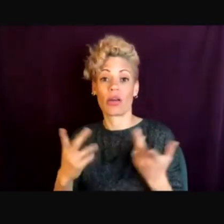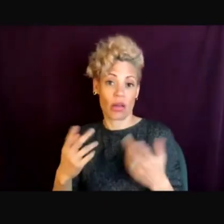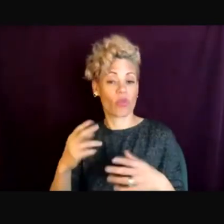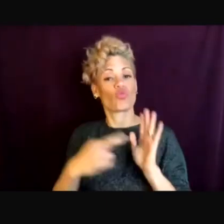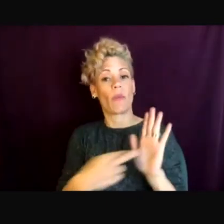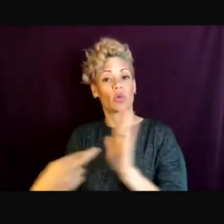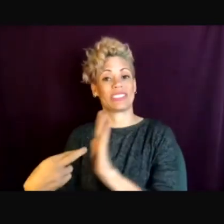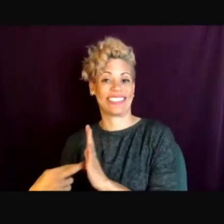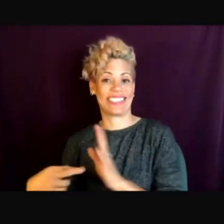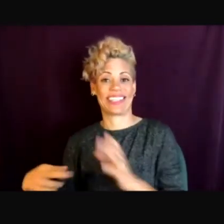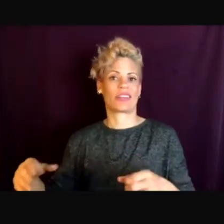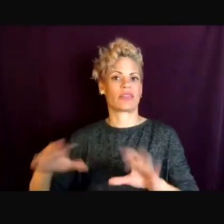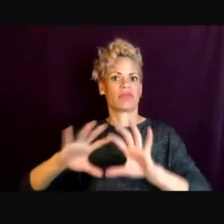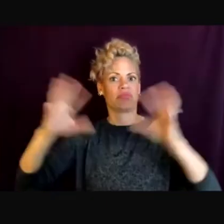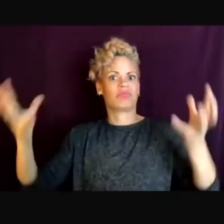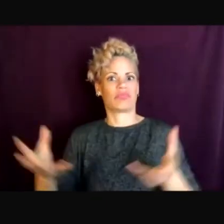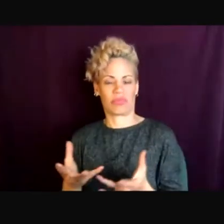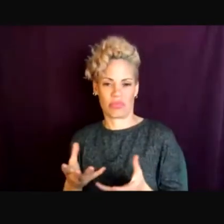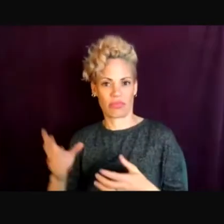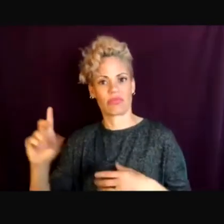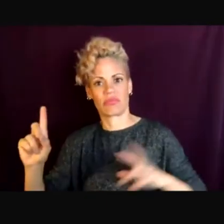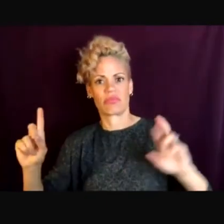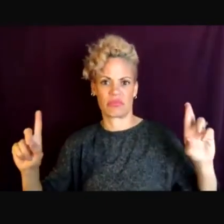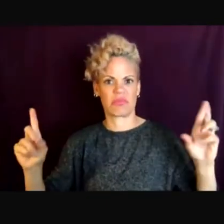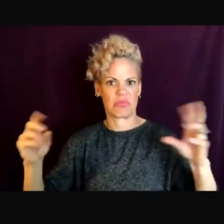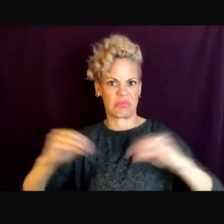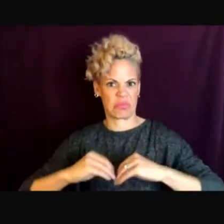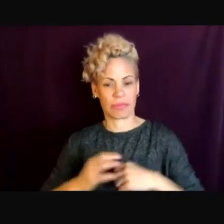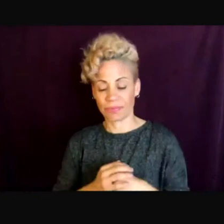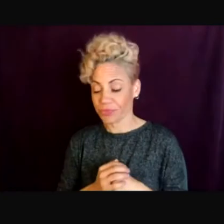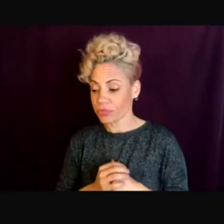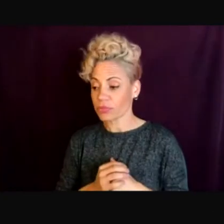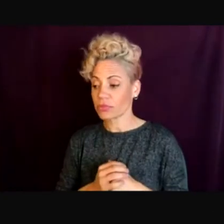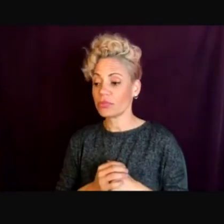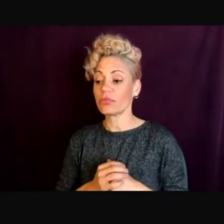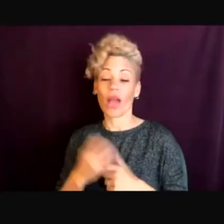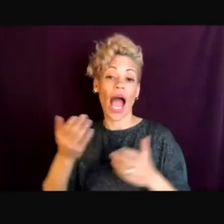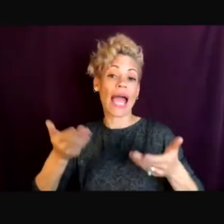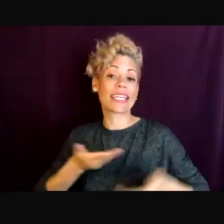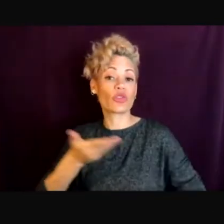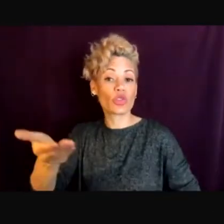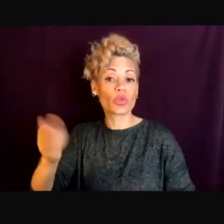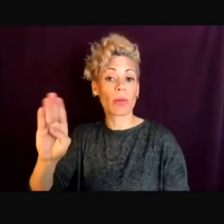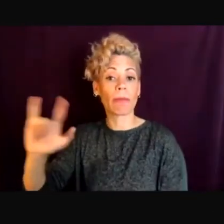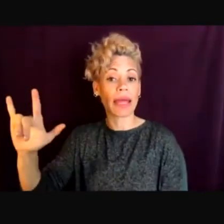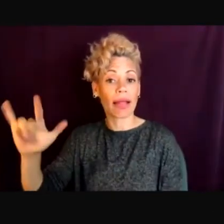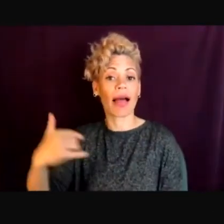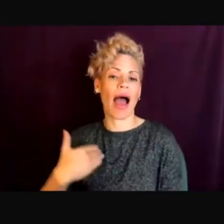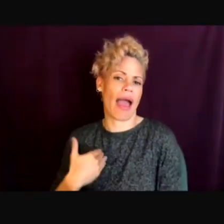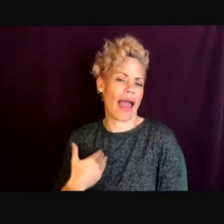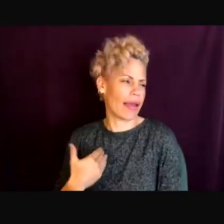And so when I introduced the bill, I had something like 50 some co-sponsors.